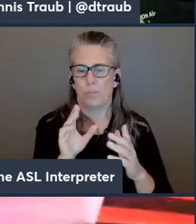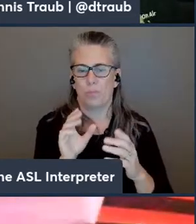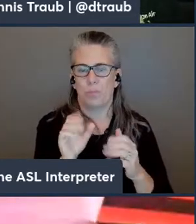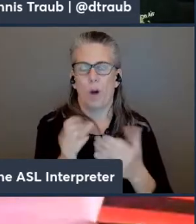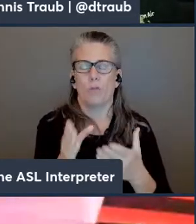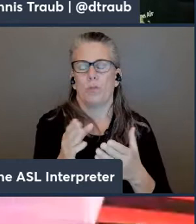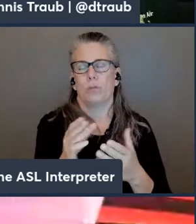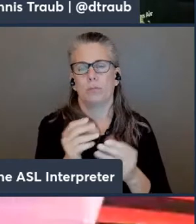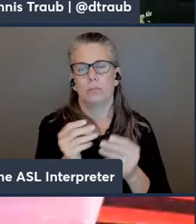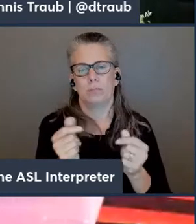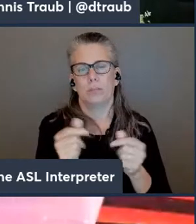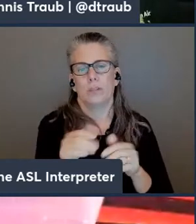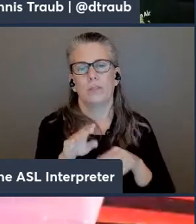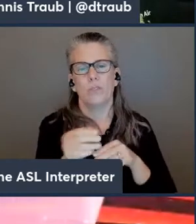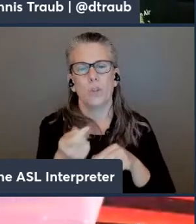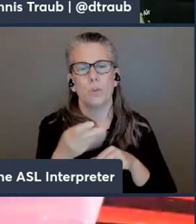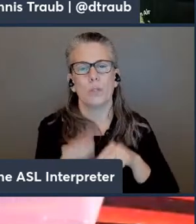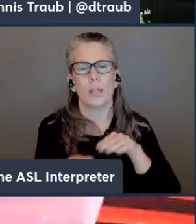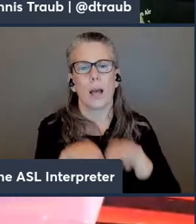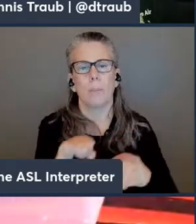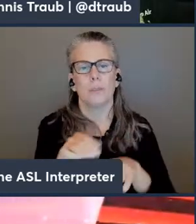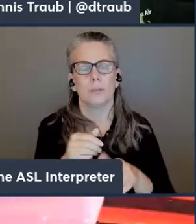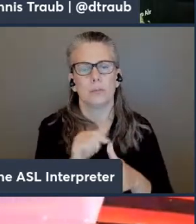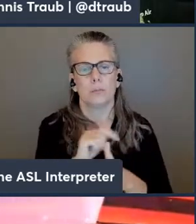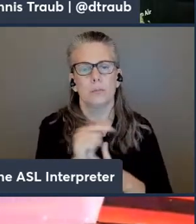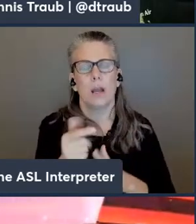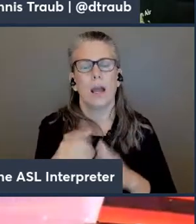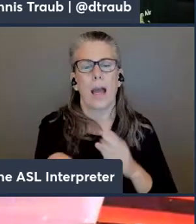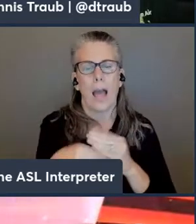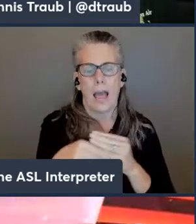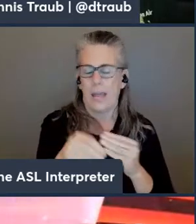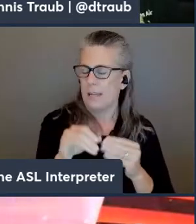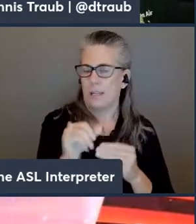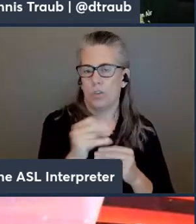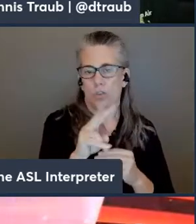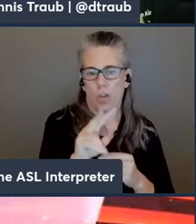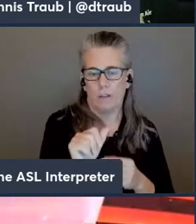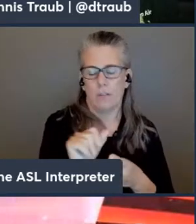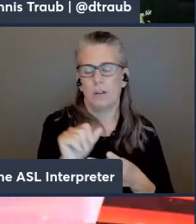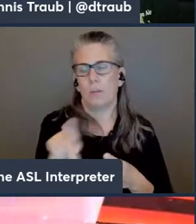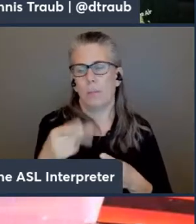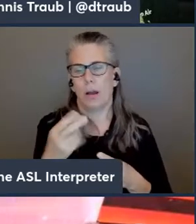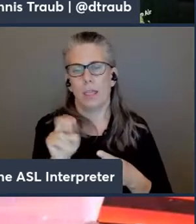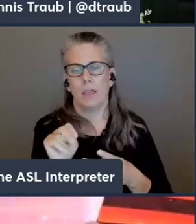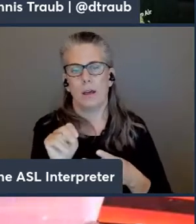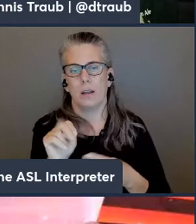to add a repository, either Python or Java repository, and scan it for secrets.